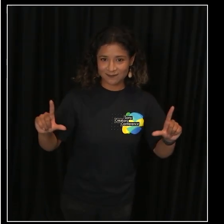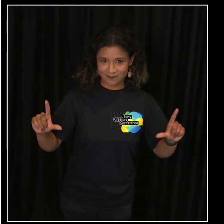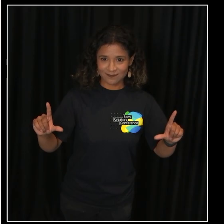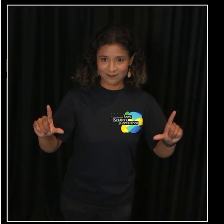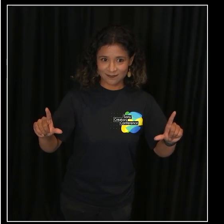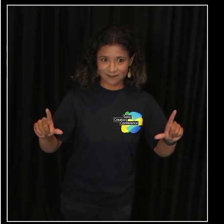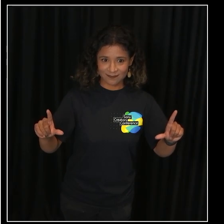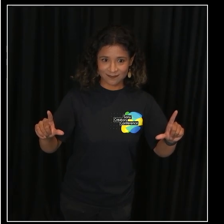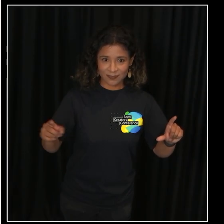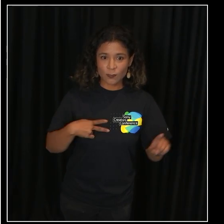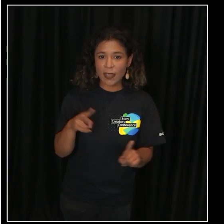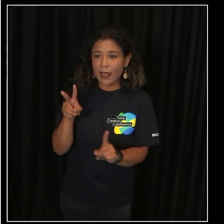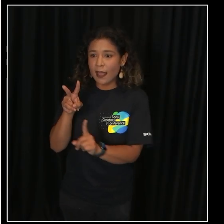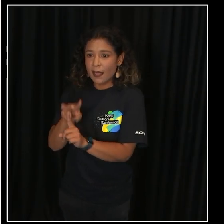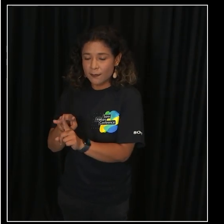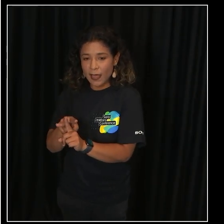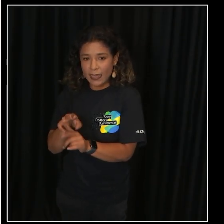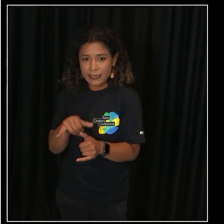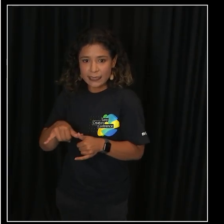apply the standard transformation to get it on screen.